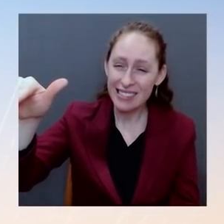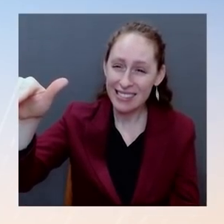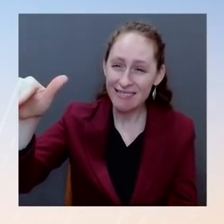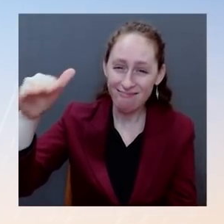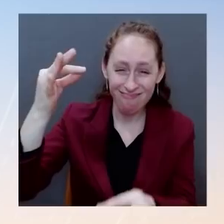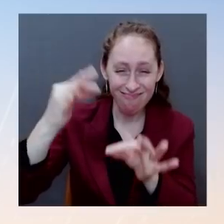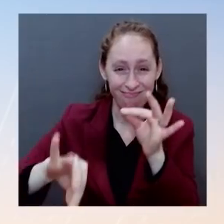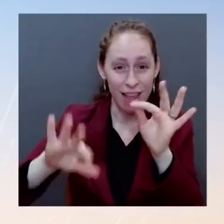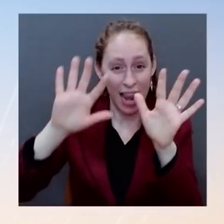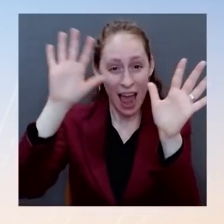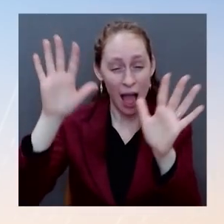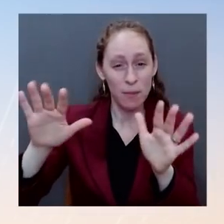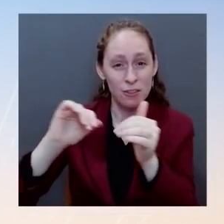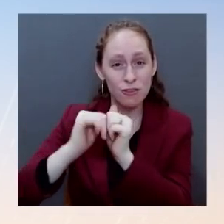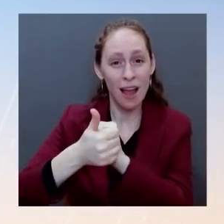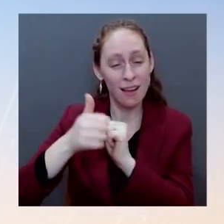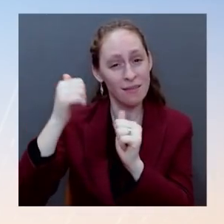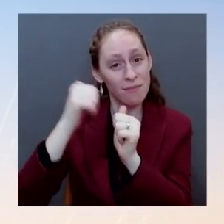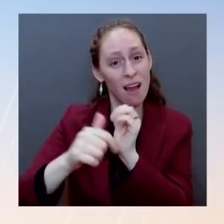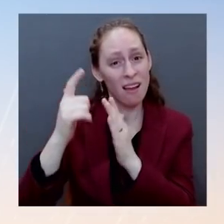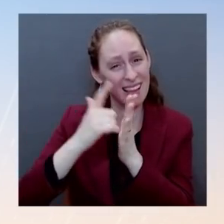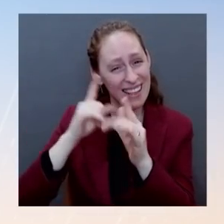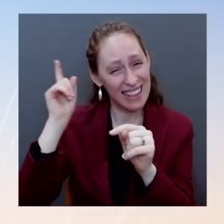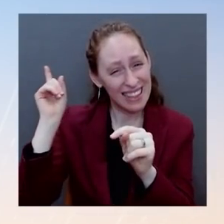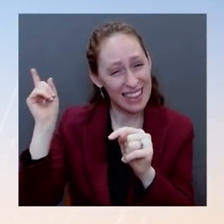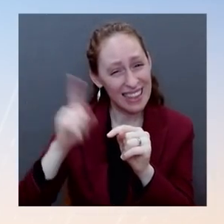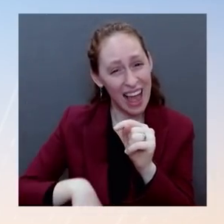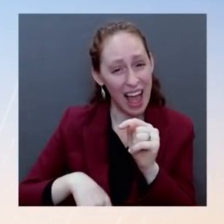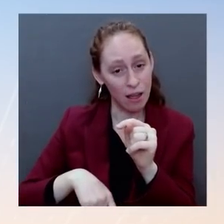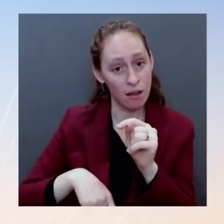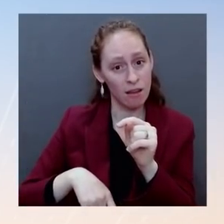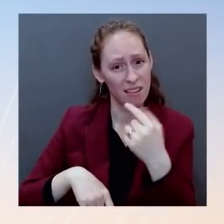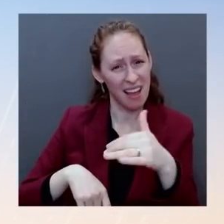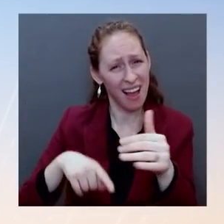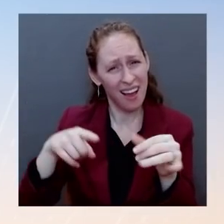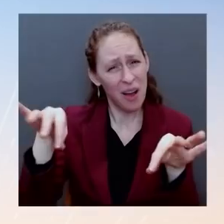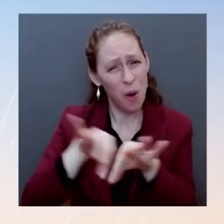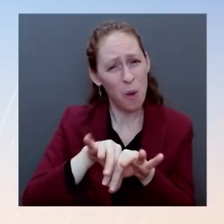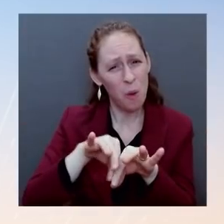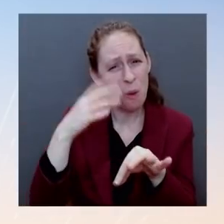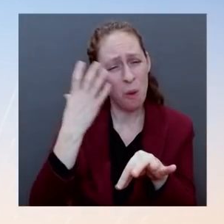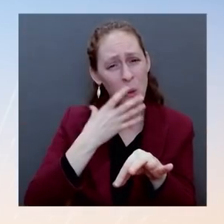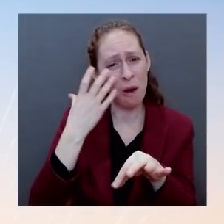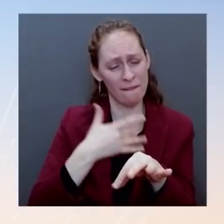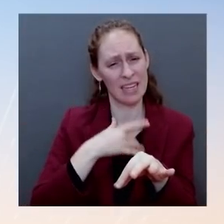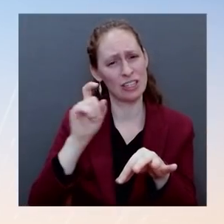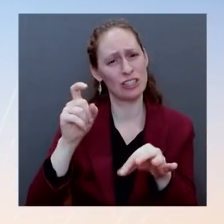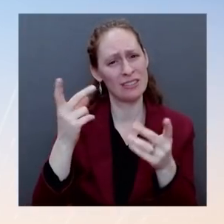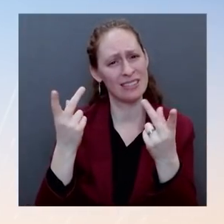Ms. Psaki: Well, I would say that the President is eager to get climate legislation passed.